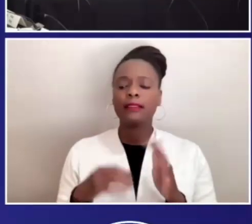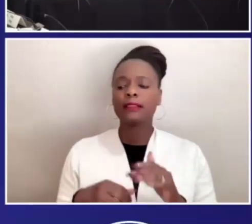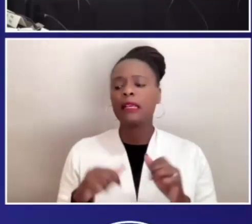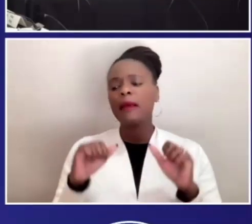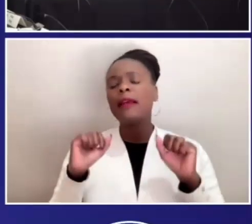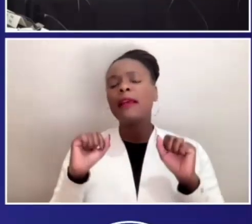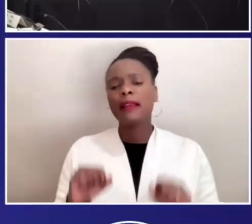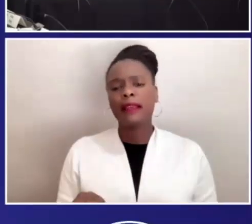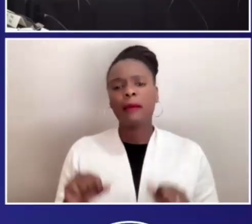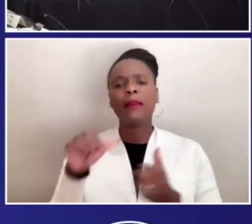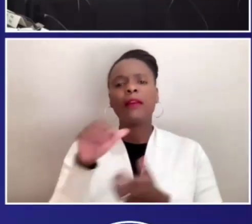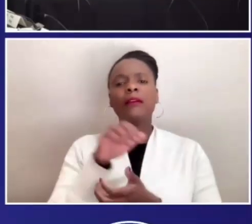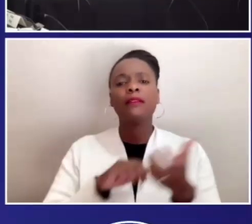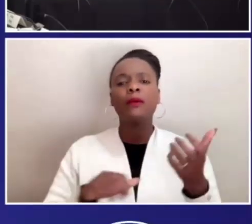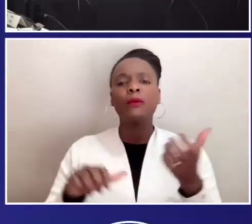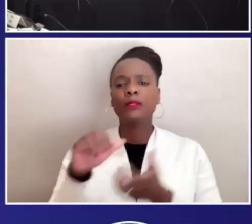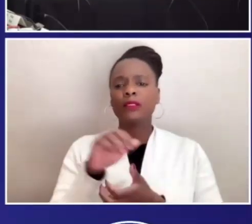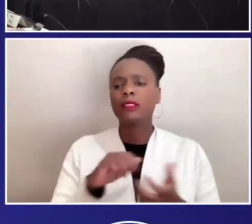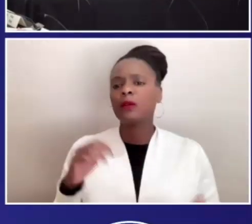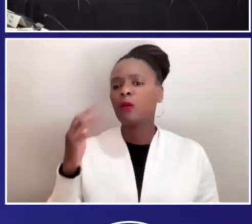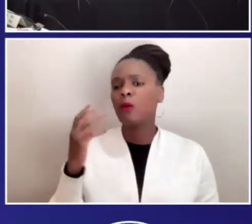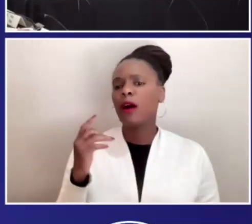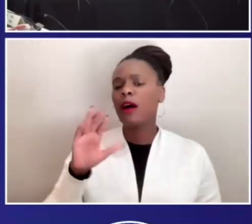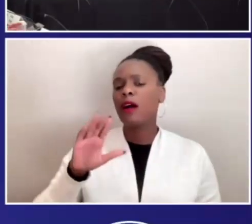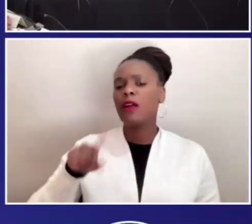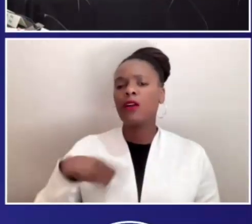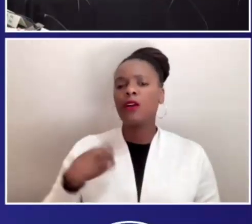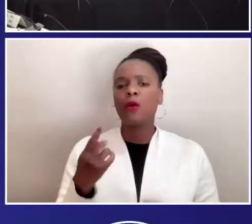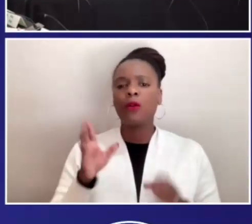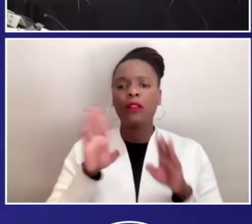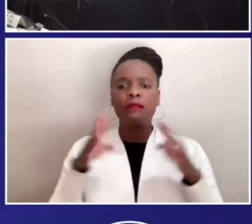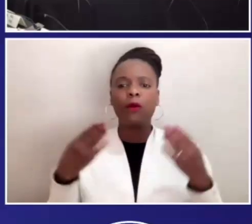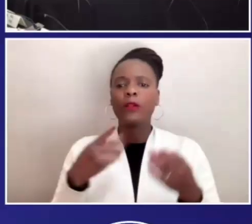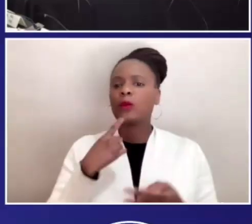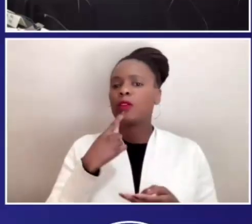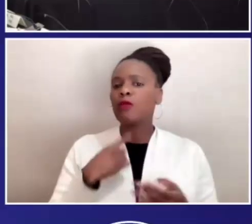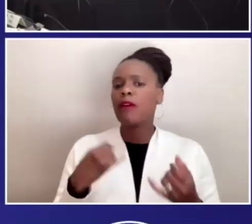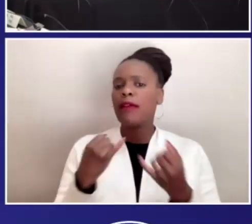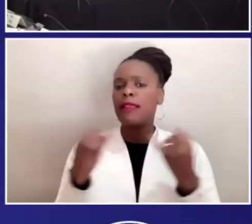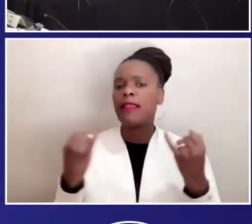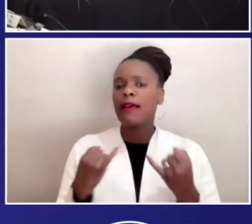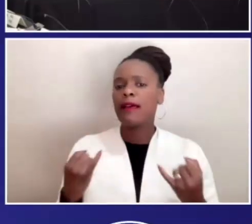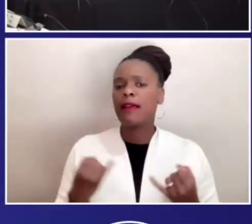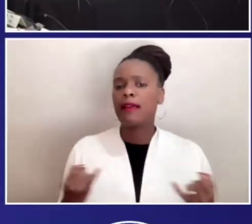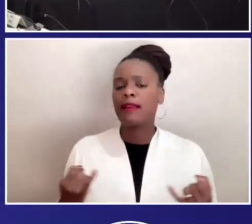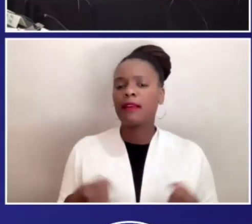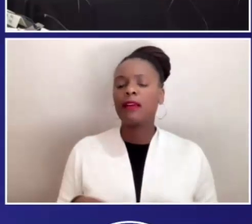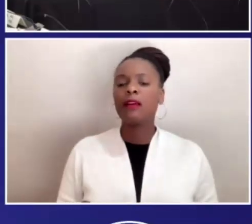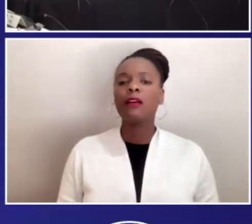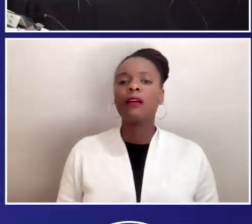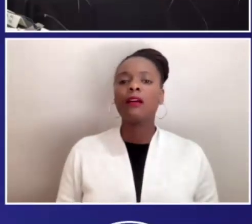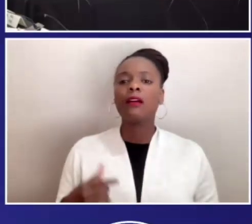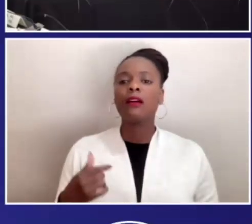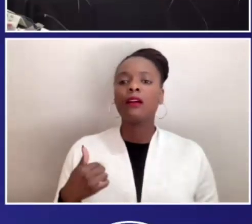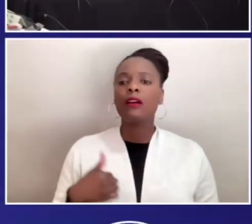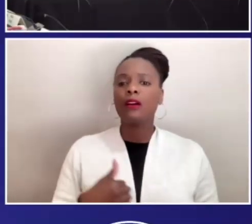because you're really only focusing on the red lines of this section -- the reason we did it this way is because